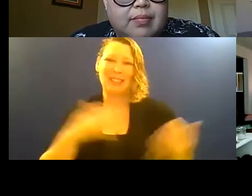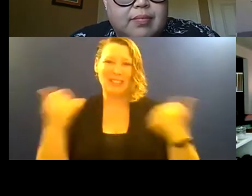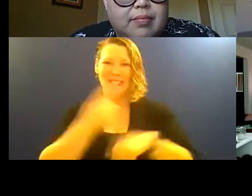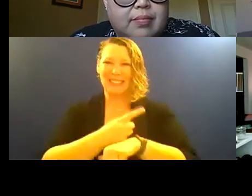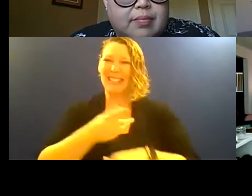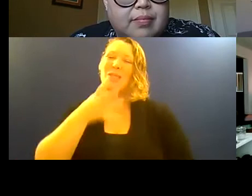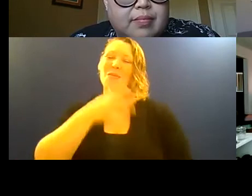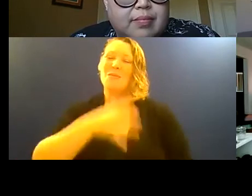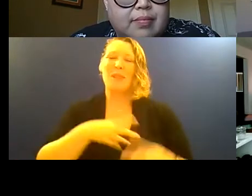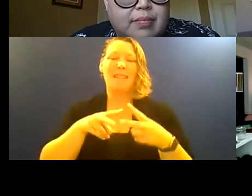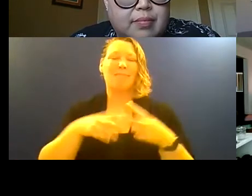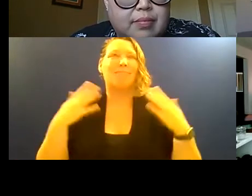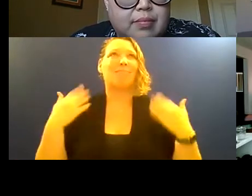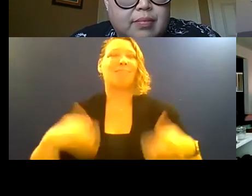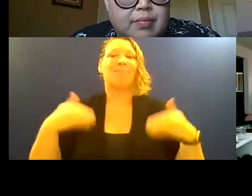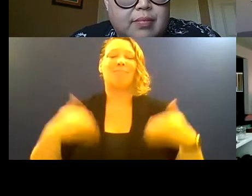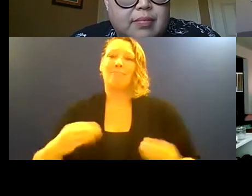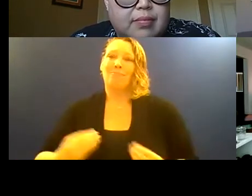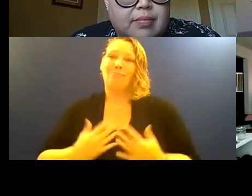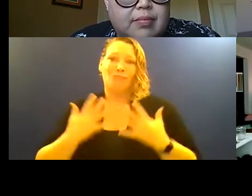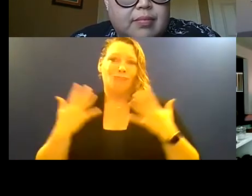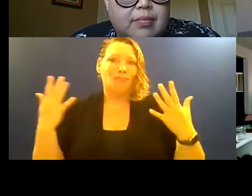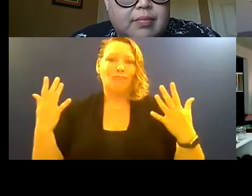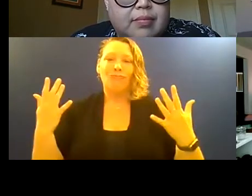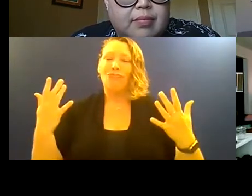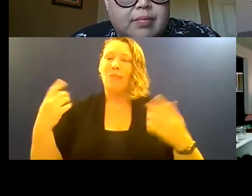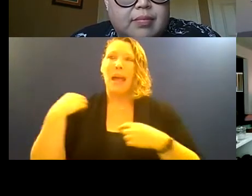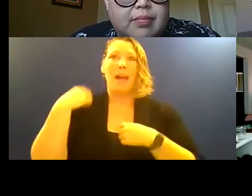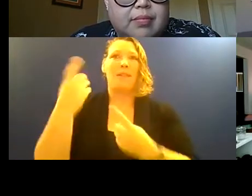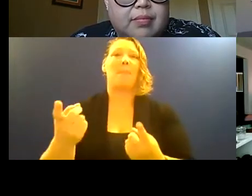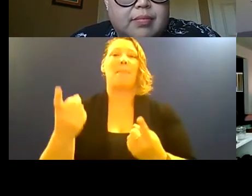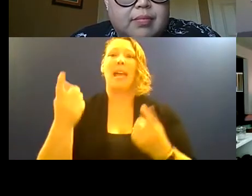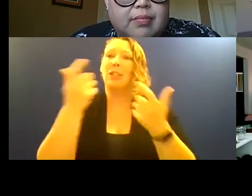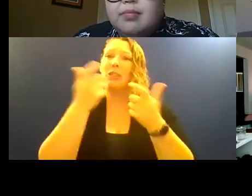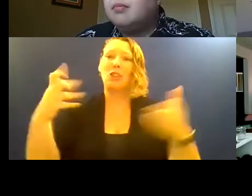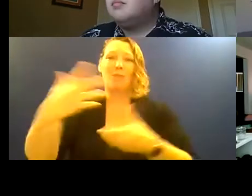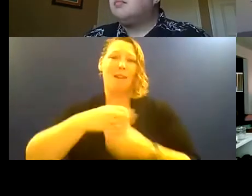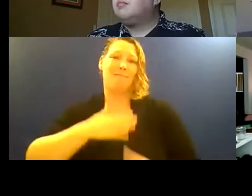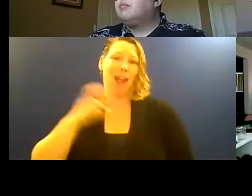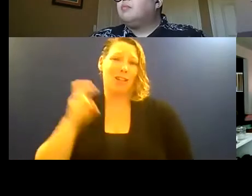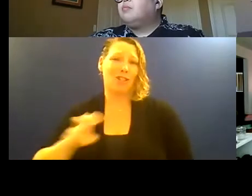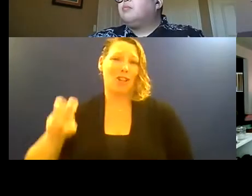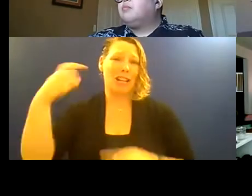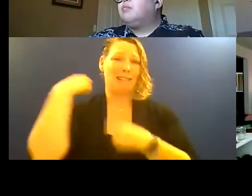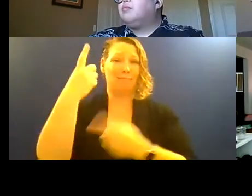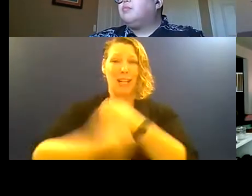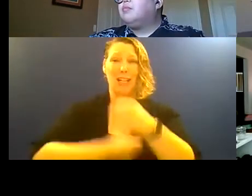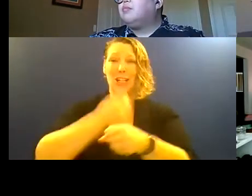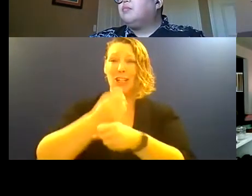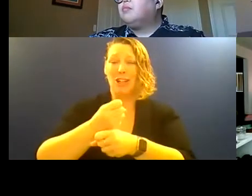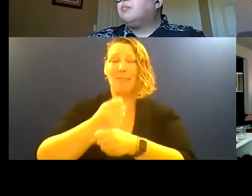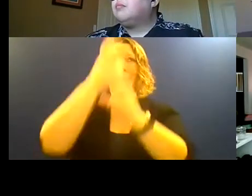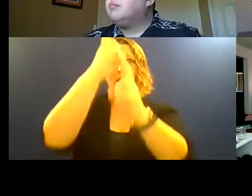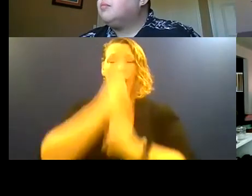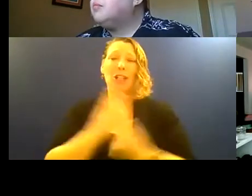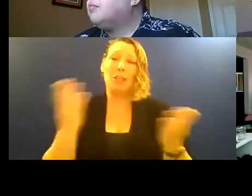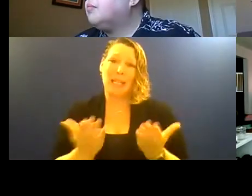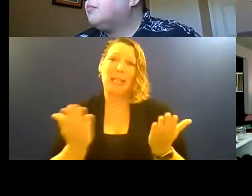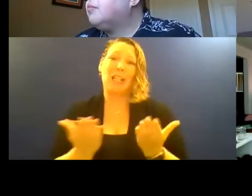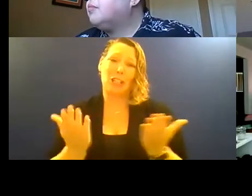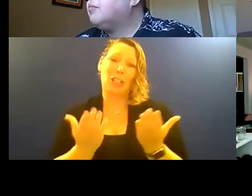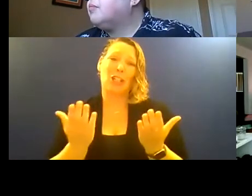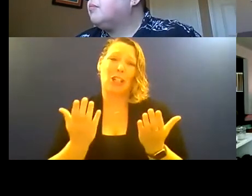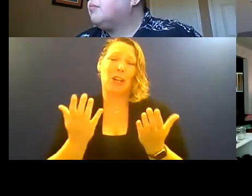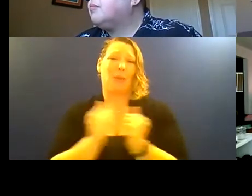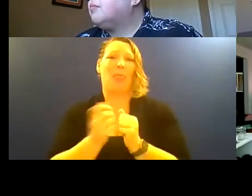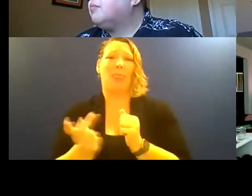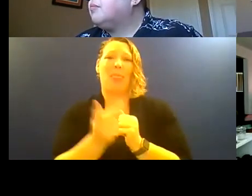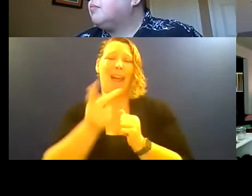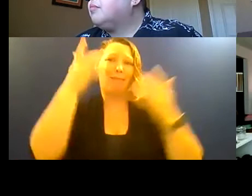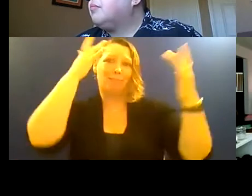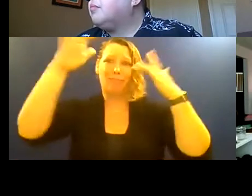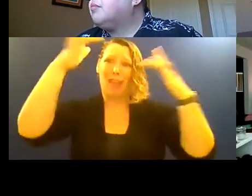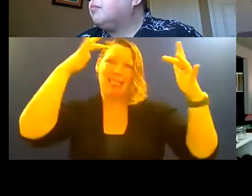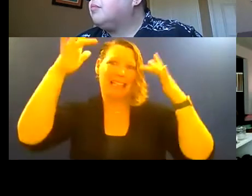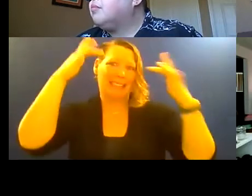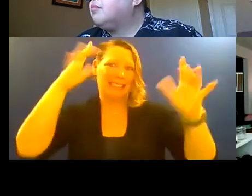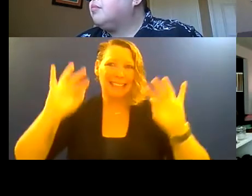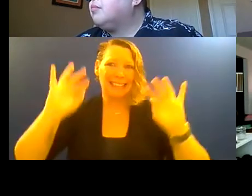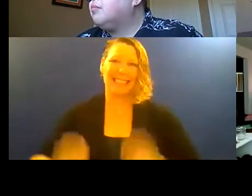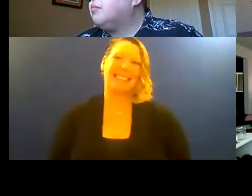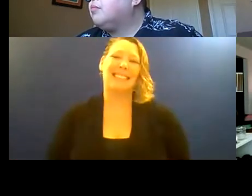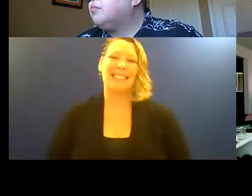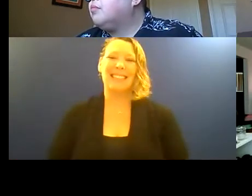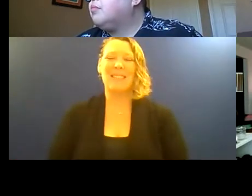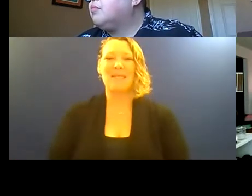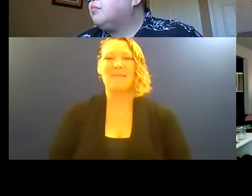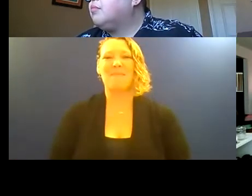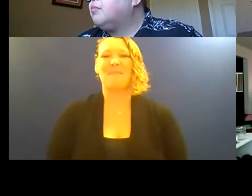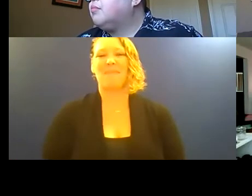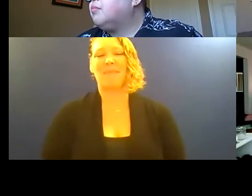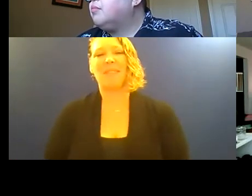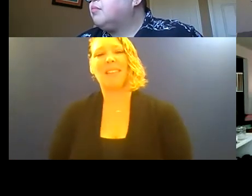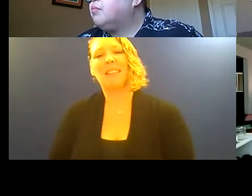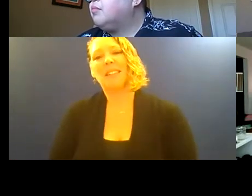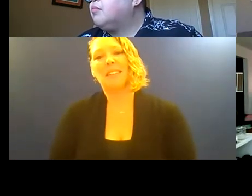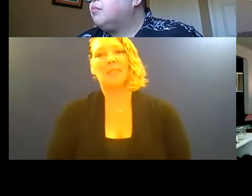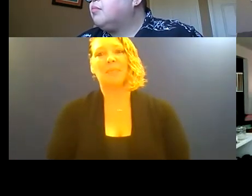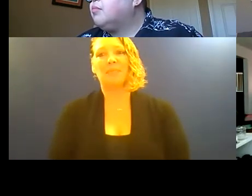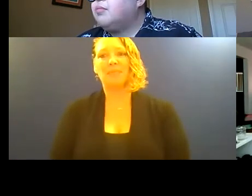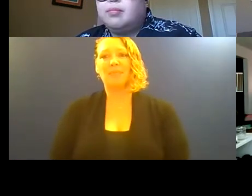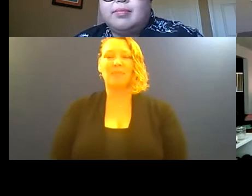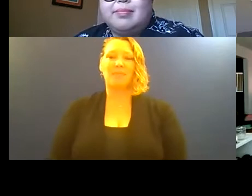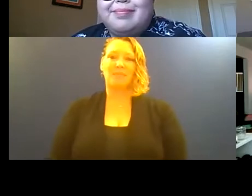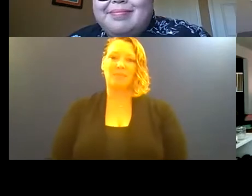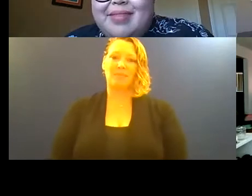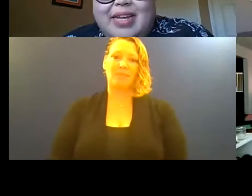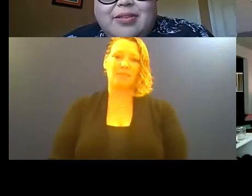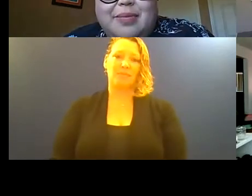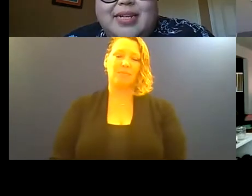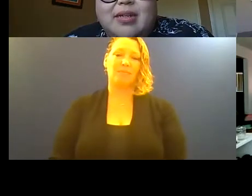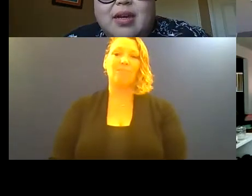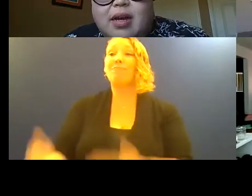These women are incredibly inspiring and have been a huge part of my journey over the last year so just honored to be here among their brilliance.